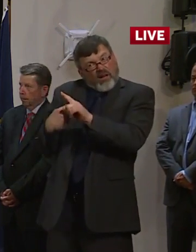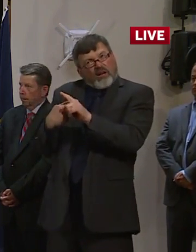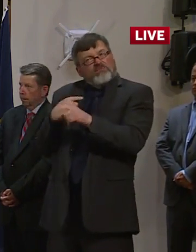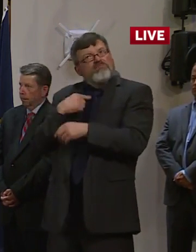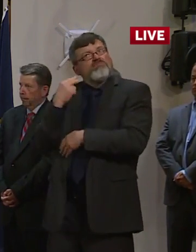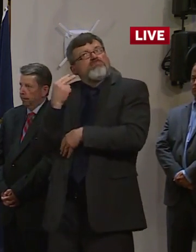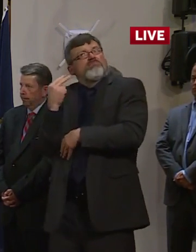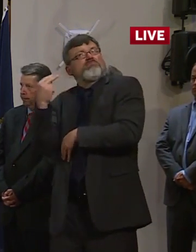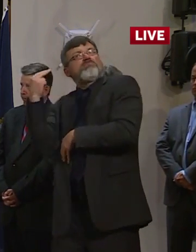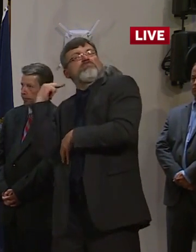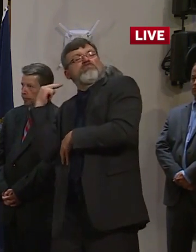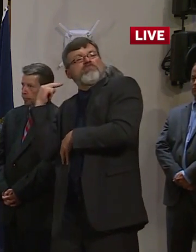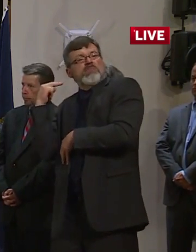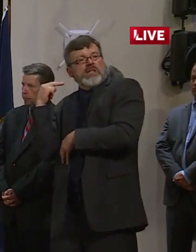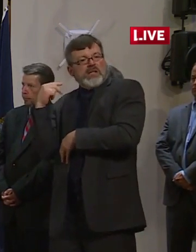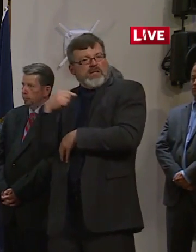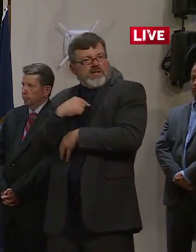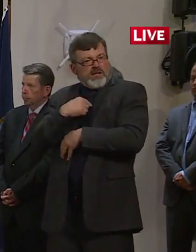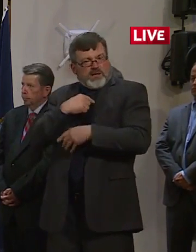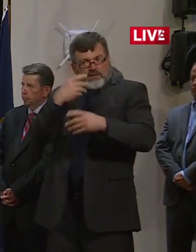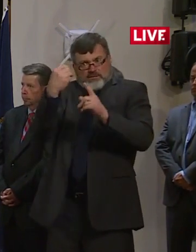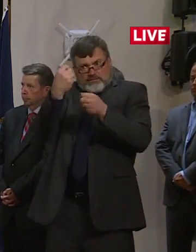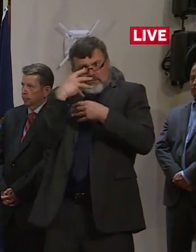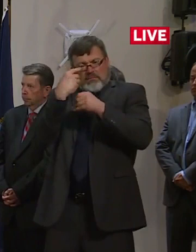ATTENTION TOHE T RESPONSE.